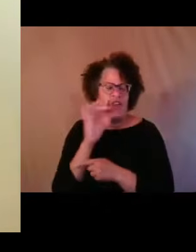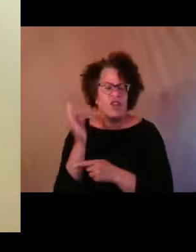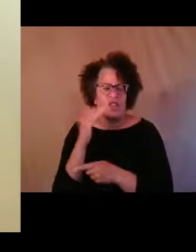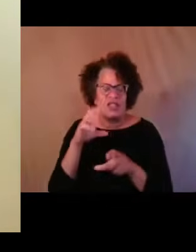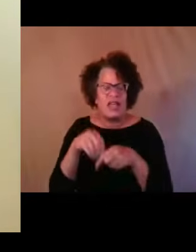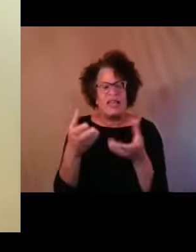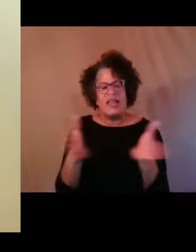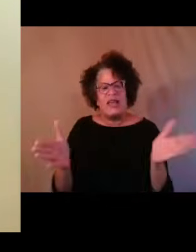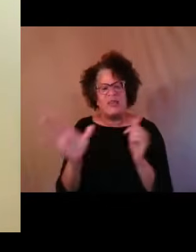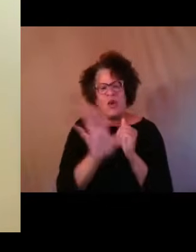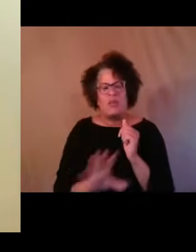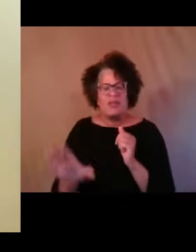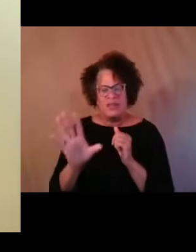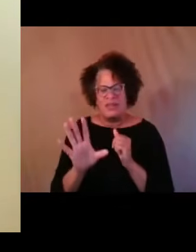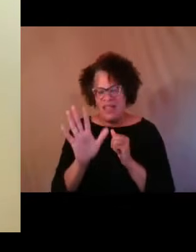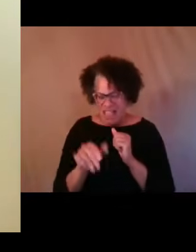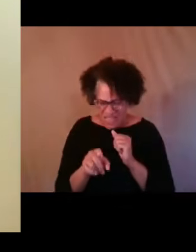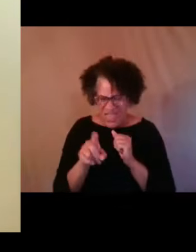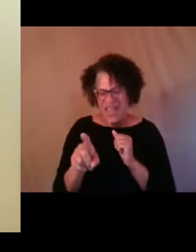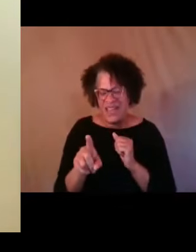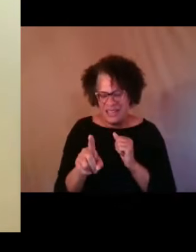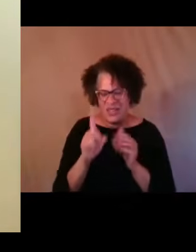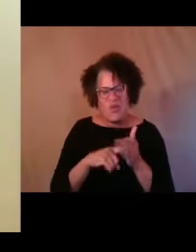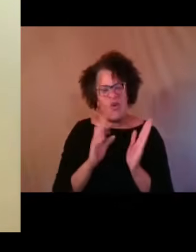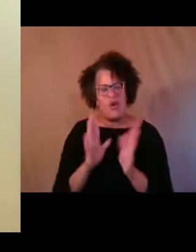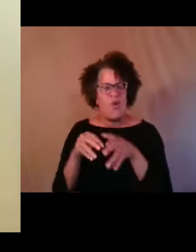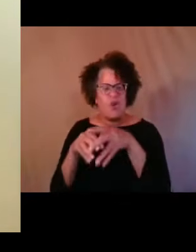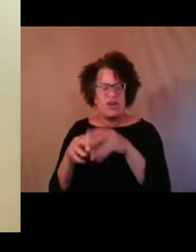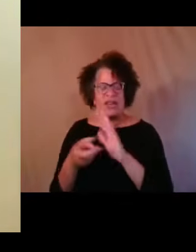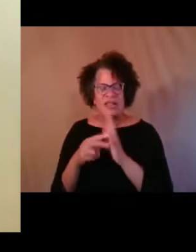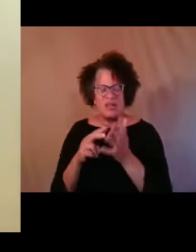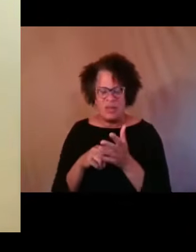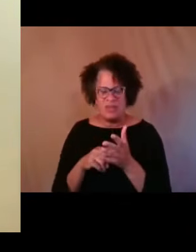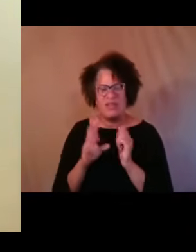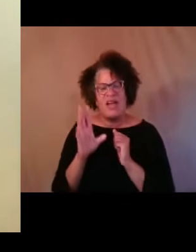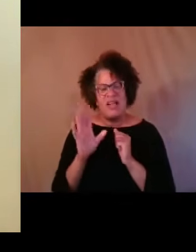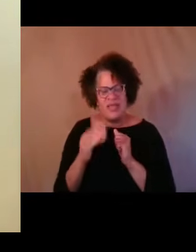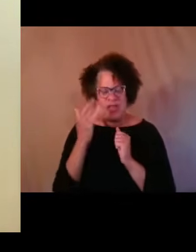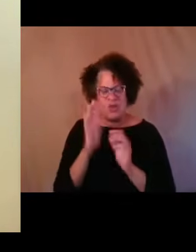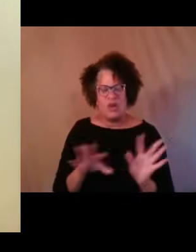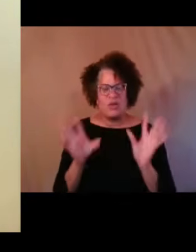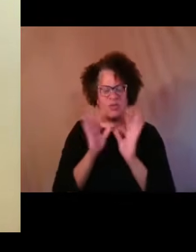And that's what organizing is about and that's why organizing is our medicine.